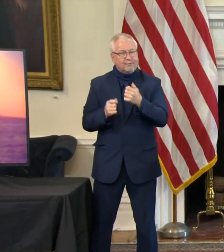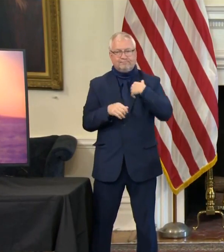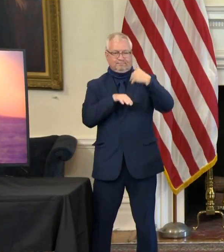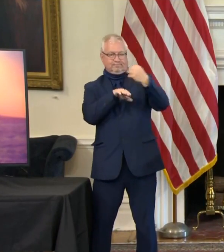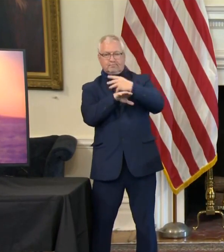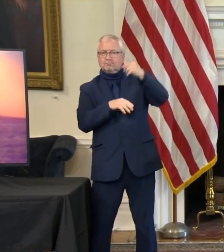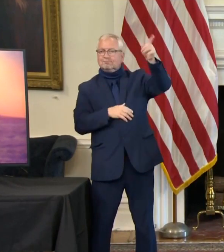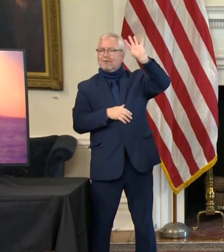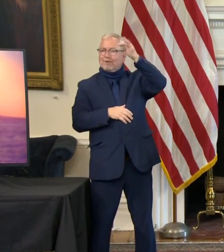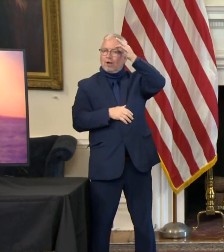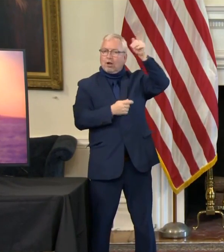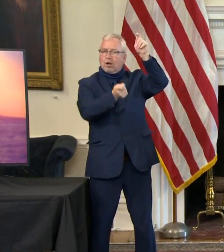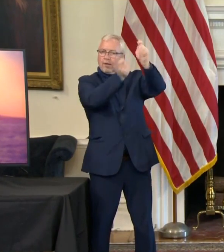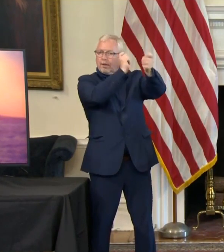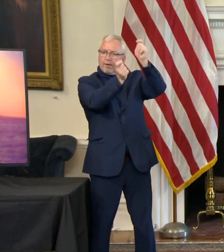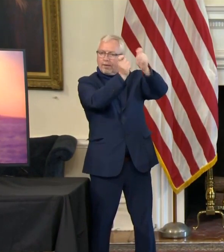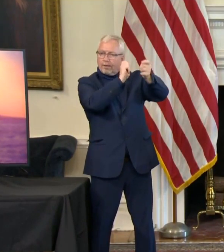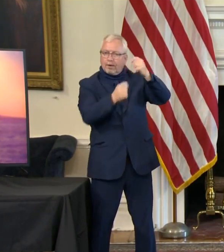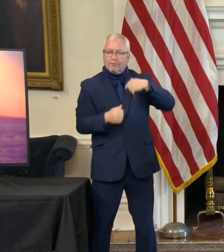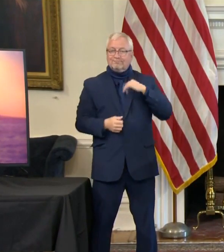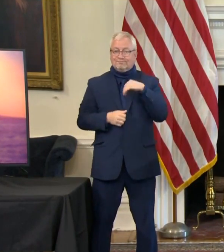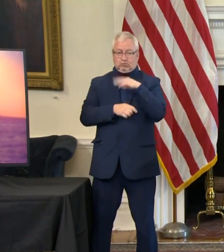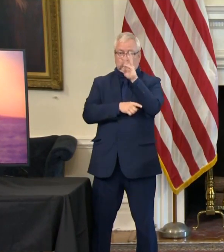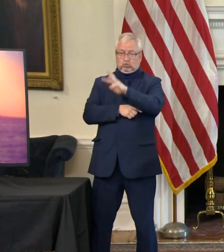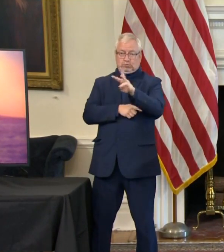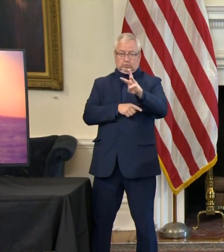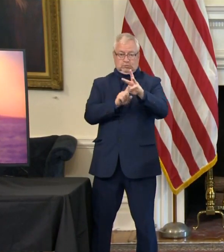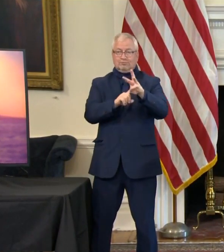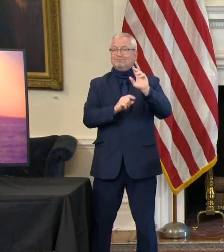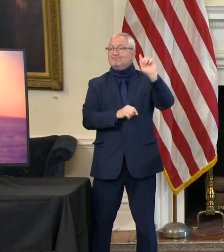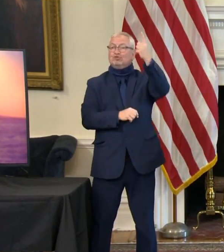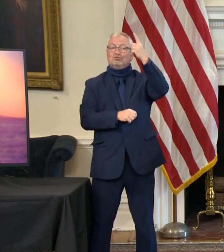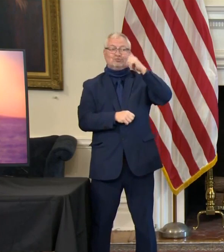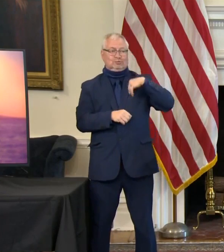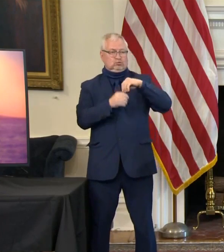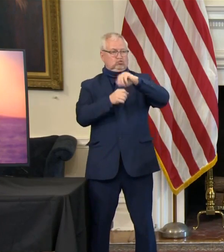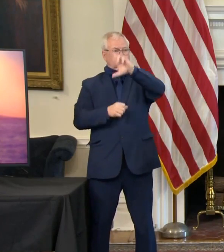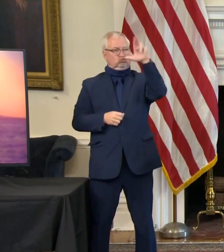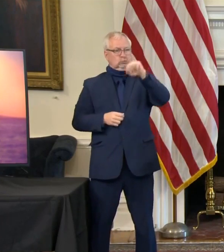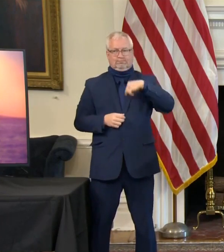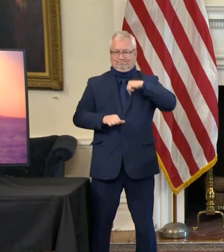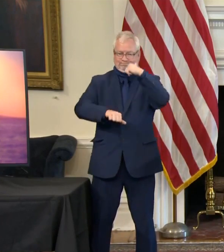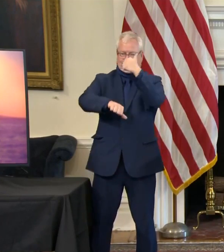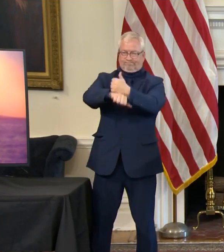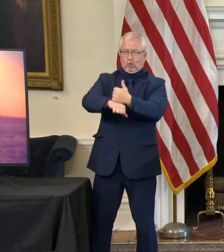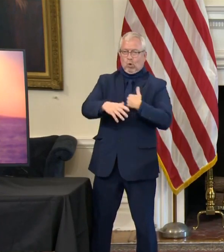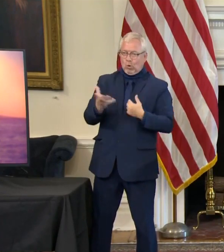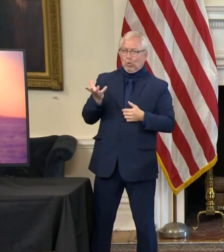WE CREATED A WEBSITE, ONE OF THE FIRST IN THE COUNTRY AND MAY BE STATES HAVE THEM NOW.